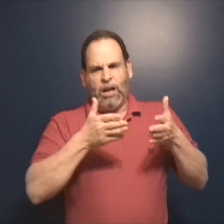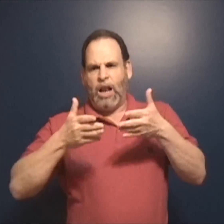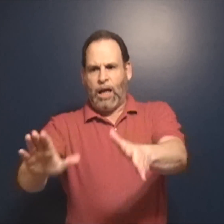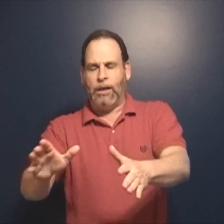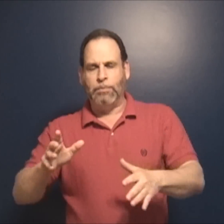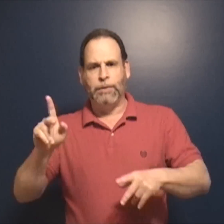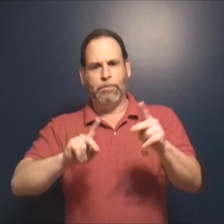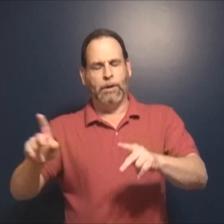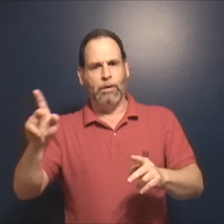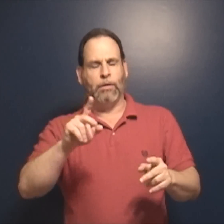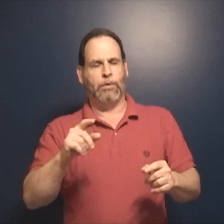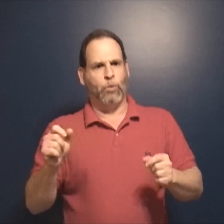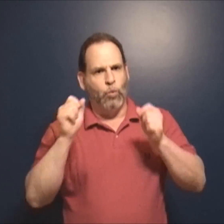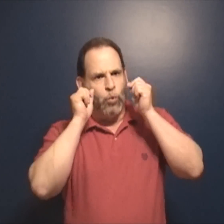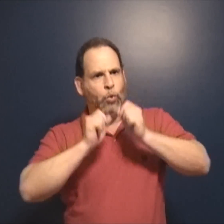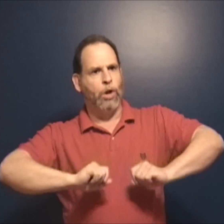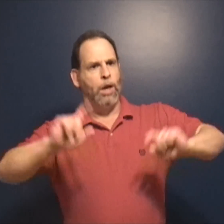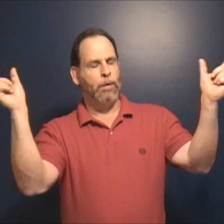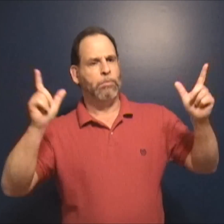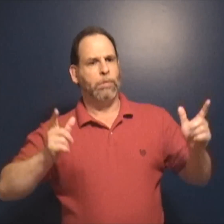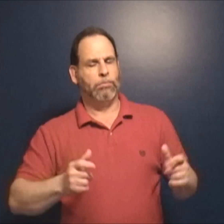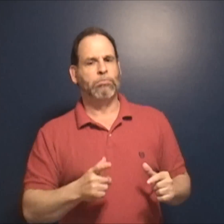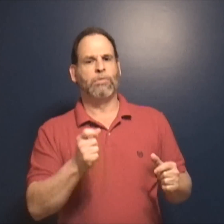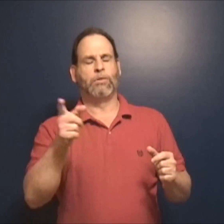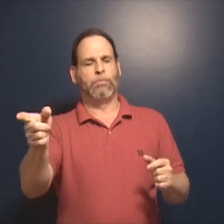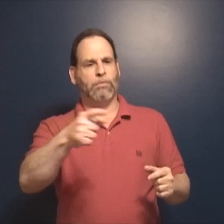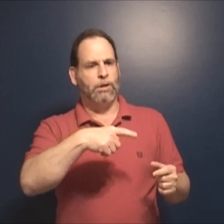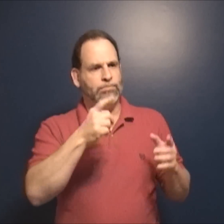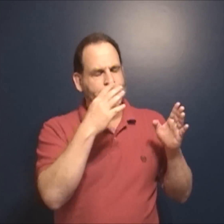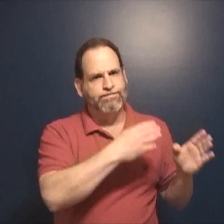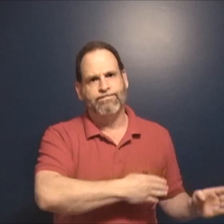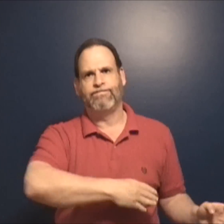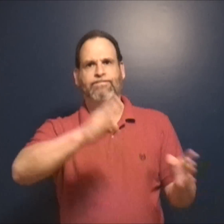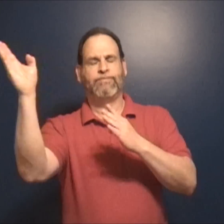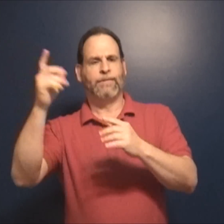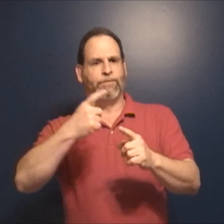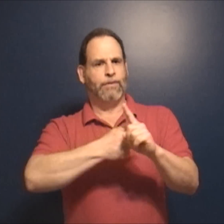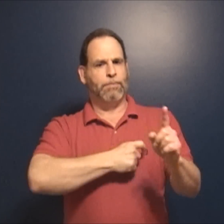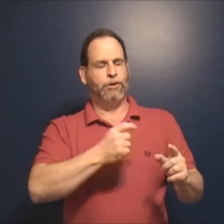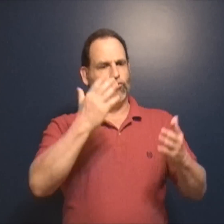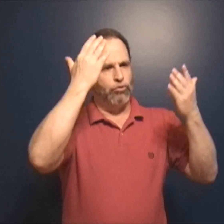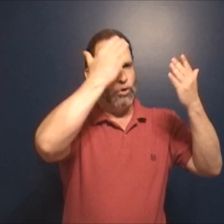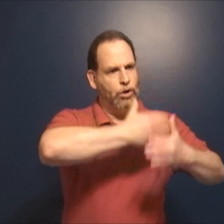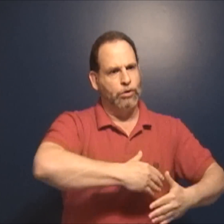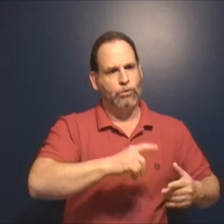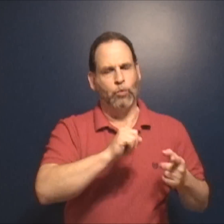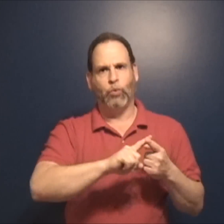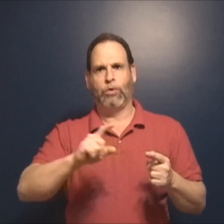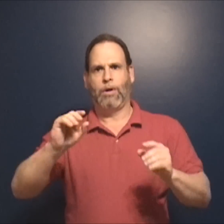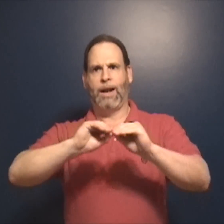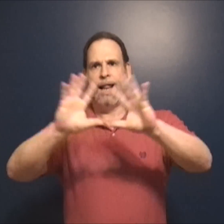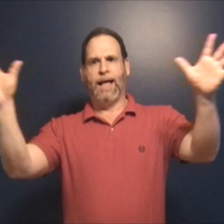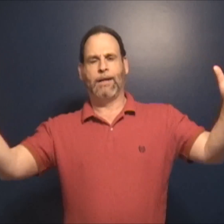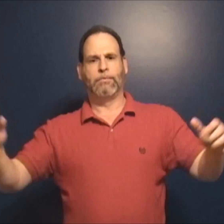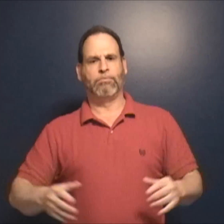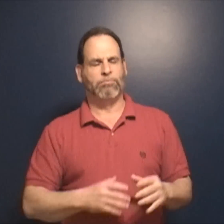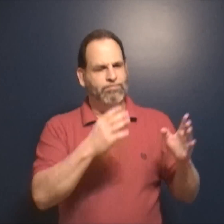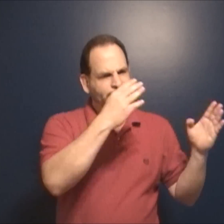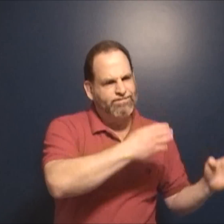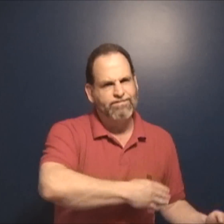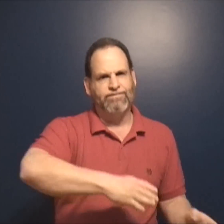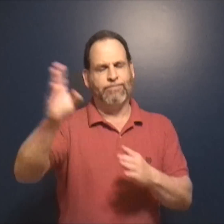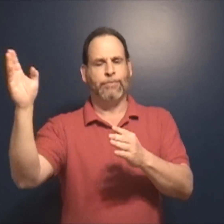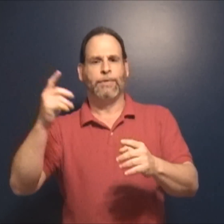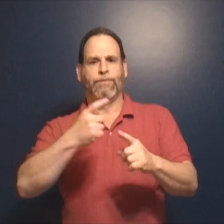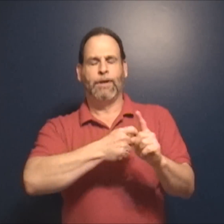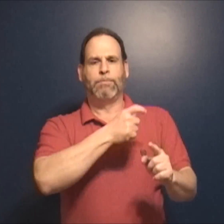Jesus told Paul, 'Let people open their eyes and turn them from darkness to light, and from the power of Satan to God,